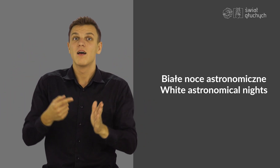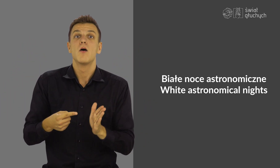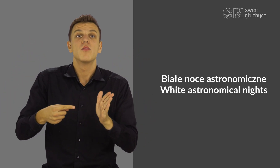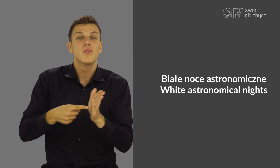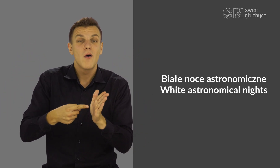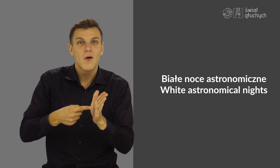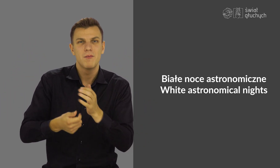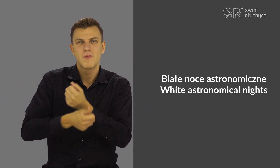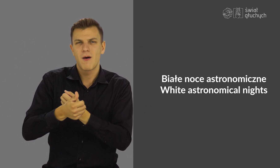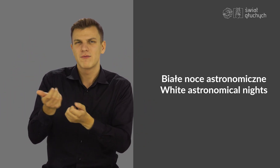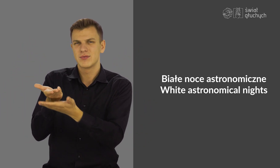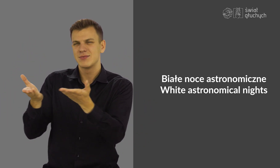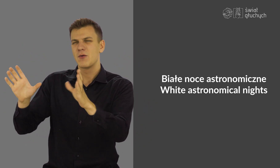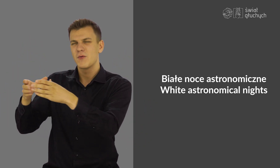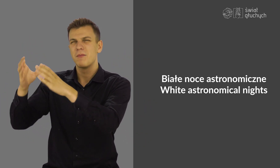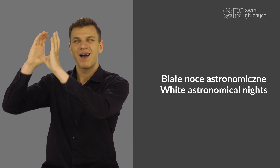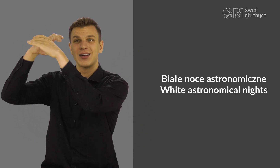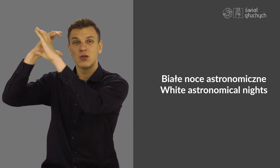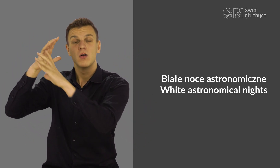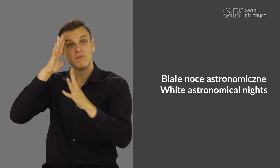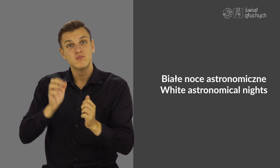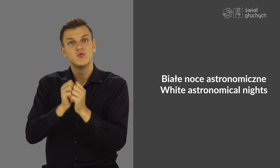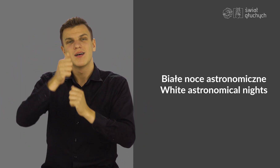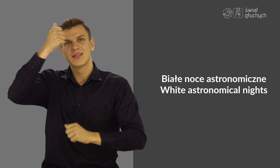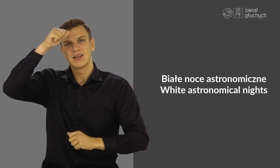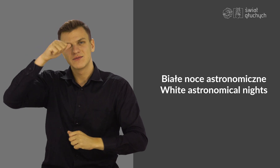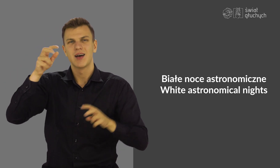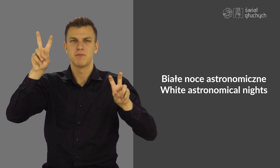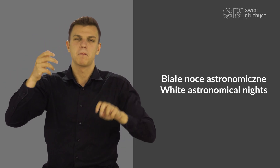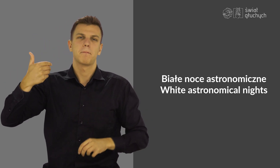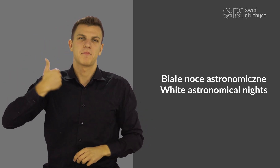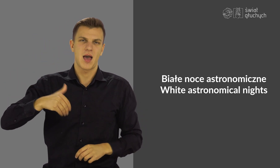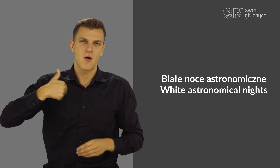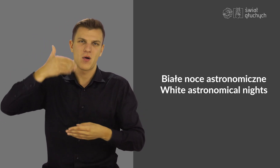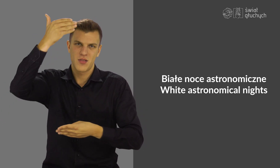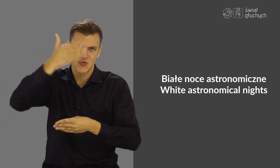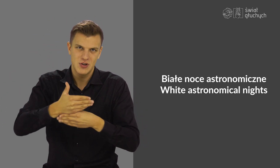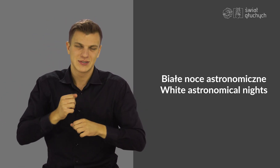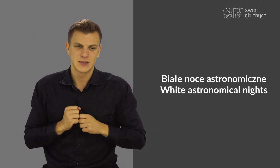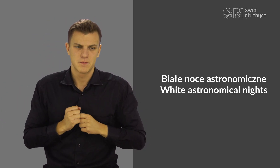This is why astronomers this time are called "white astronomical nights".